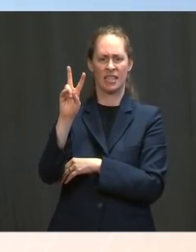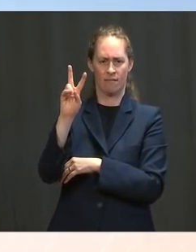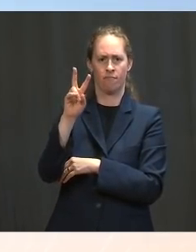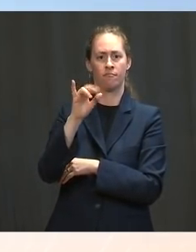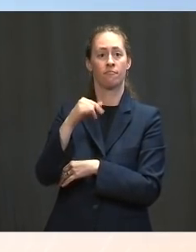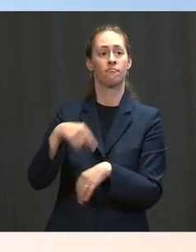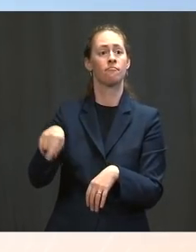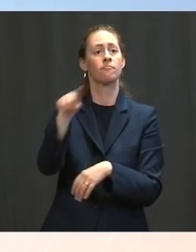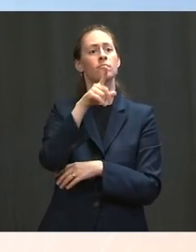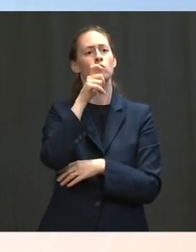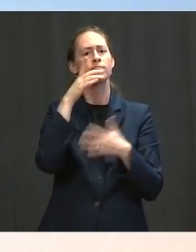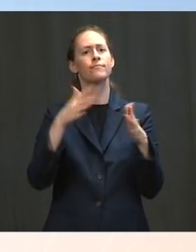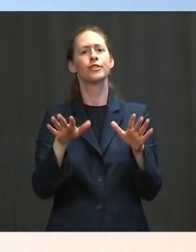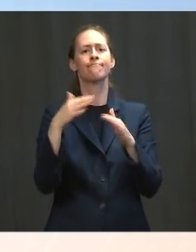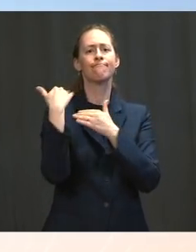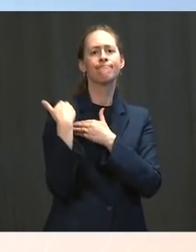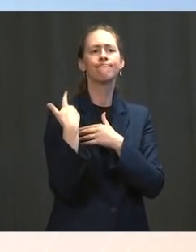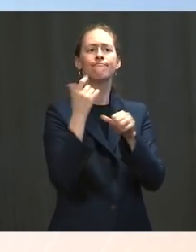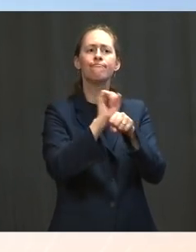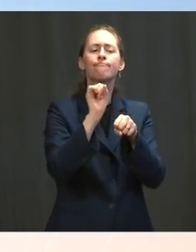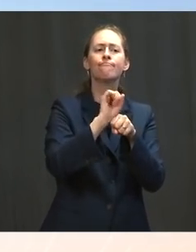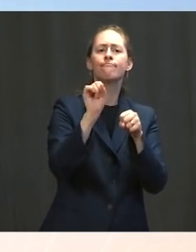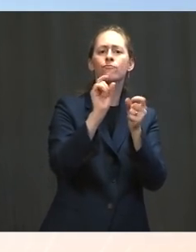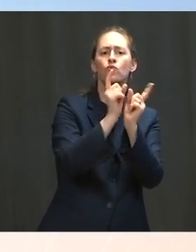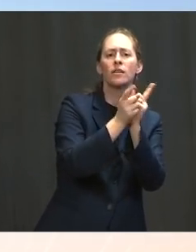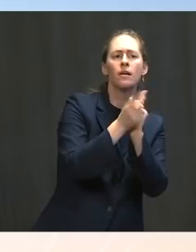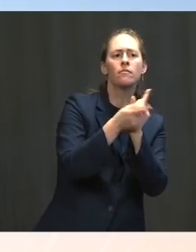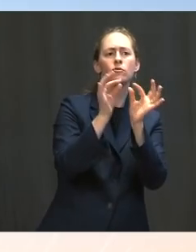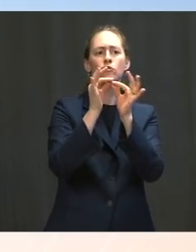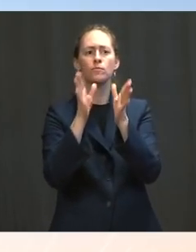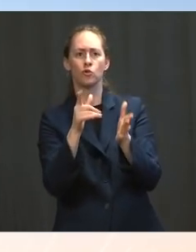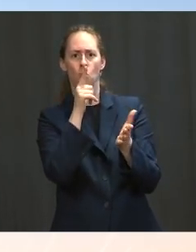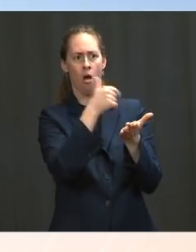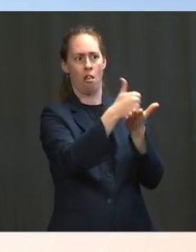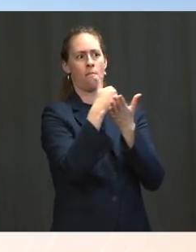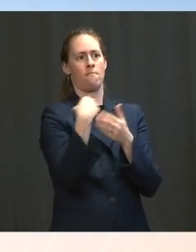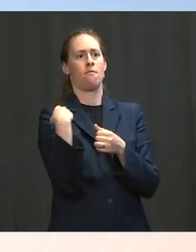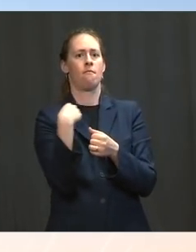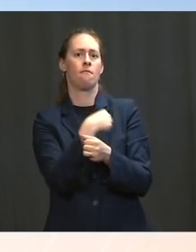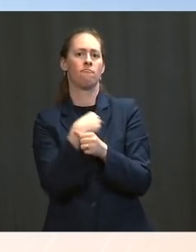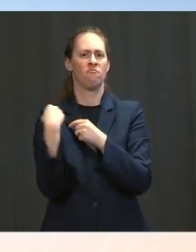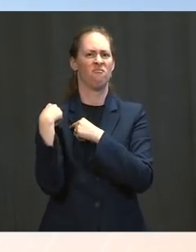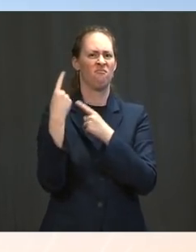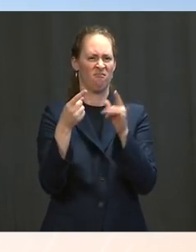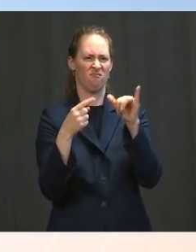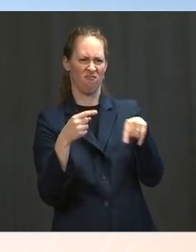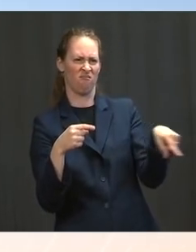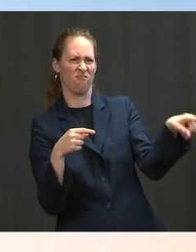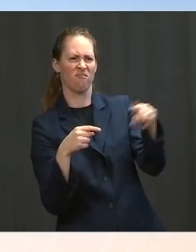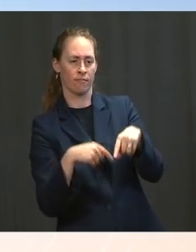as well as other at-risk categories who've assisted us. And as you know -- but for everybody else who hasn't paid as close attention --